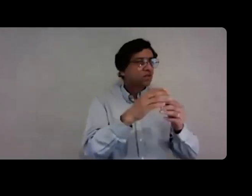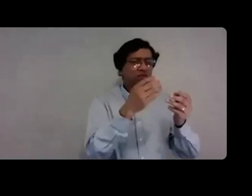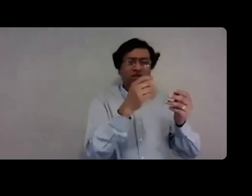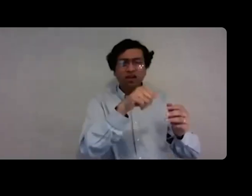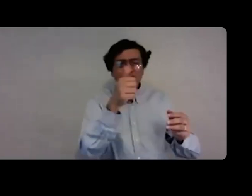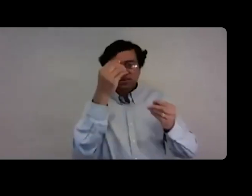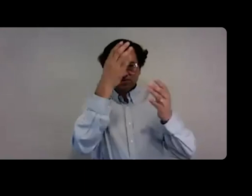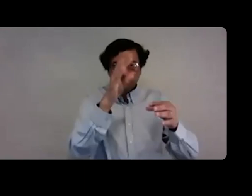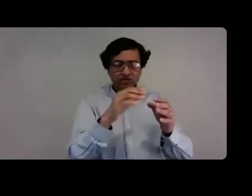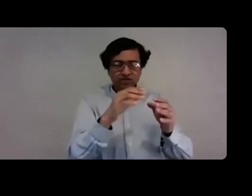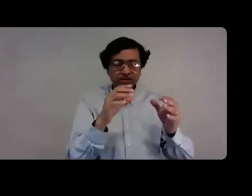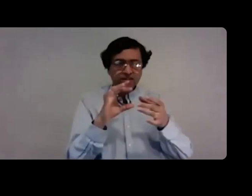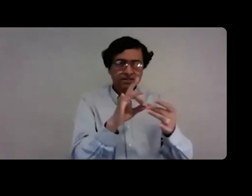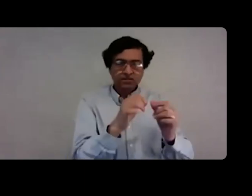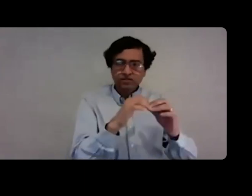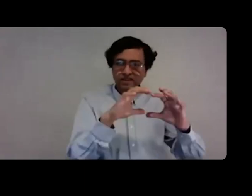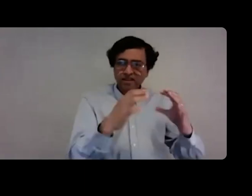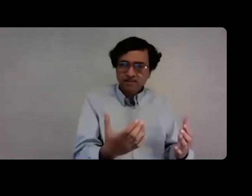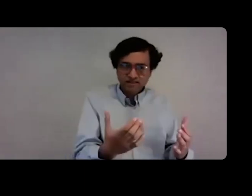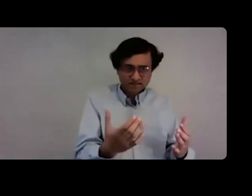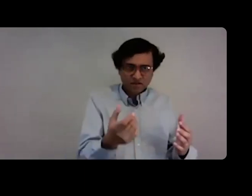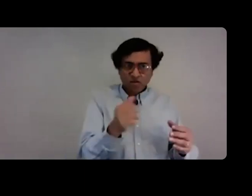the time with the eye gaze concentrated on the